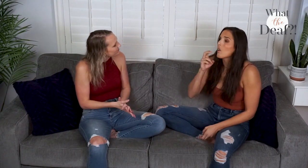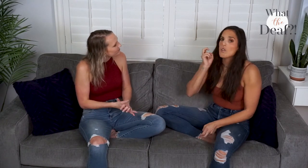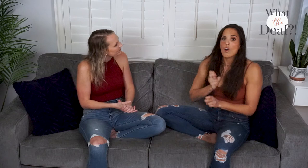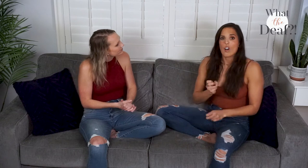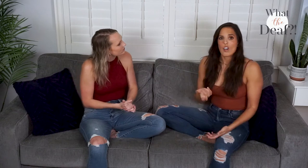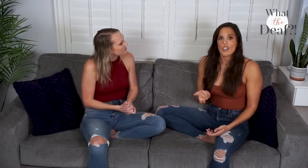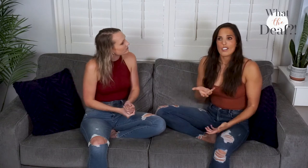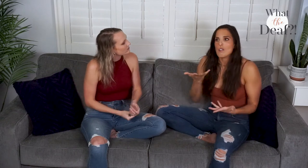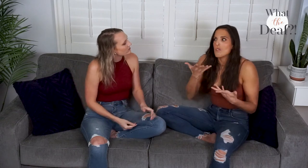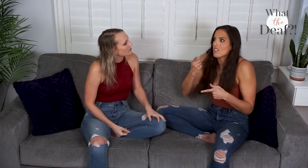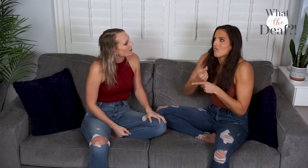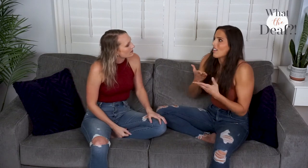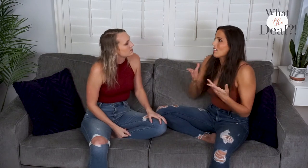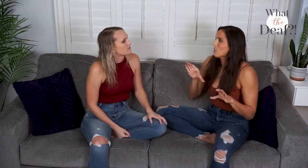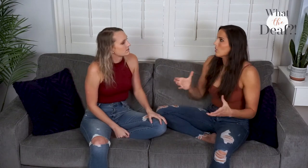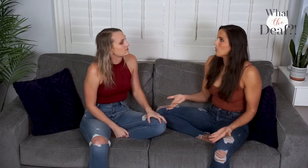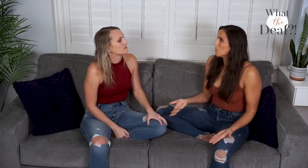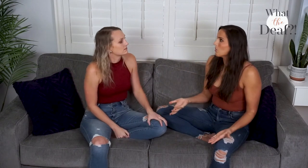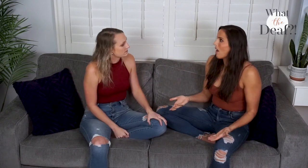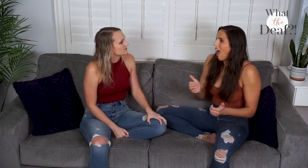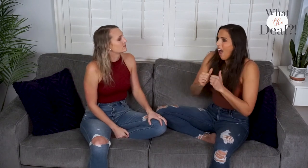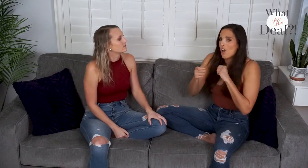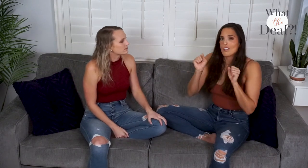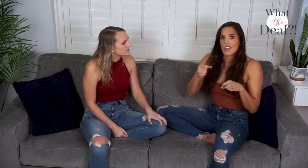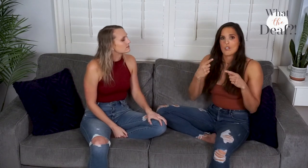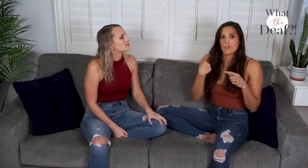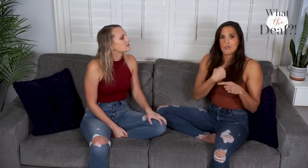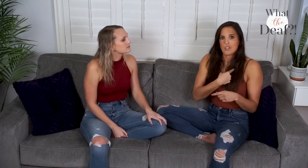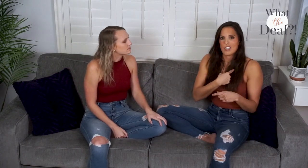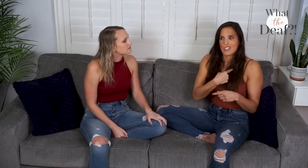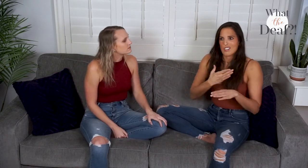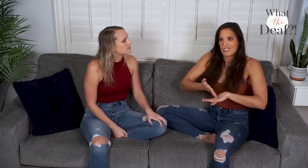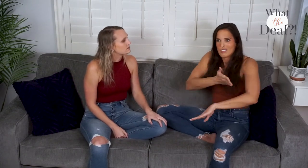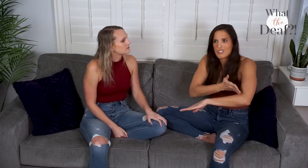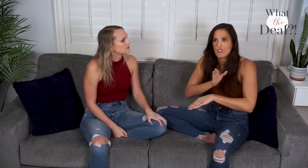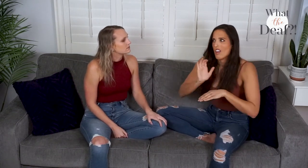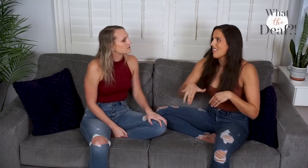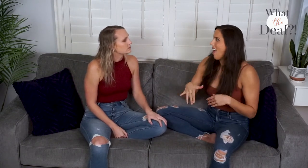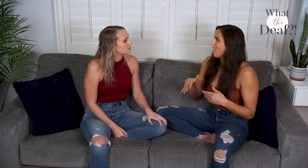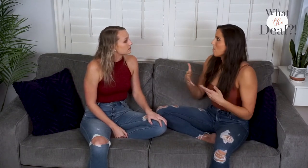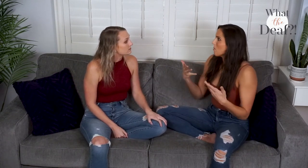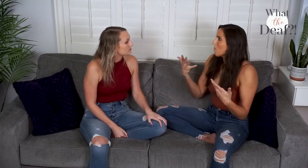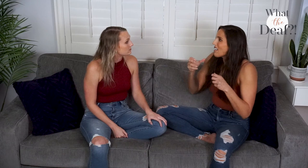It’s so hard. What is the right thing to do? How can we improve on the situation?